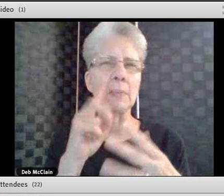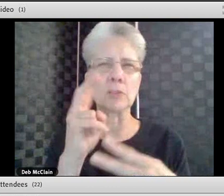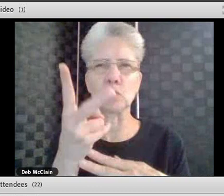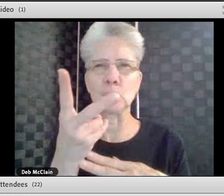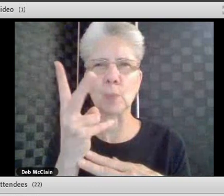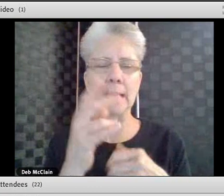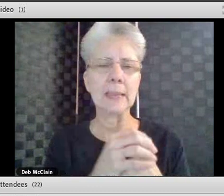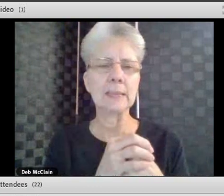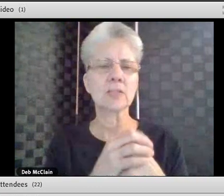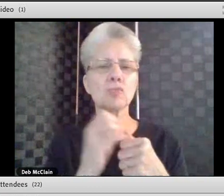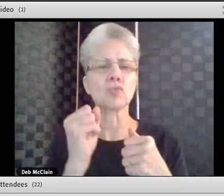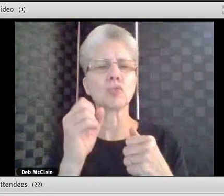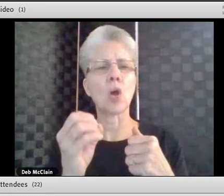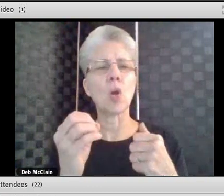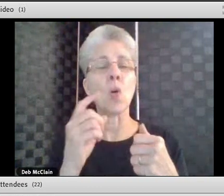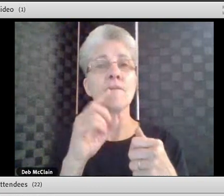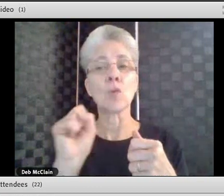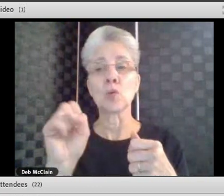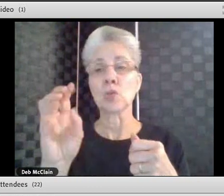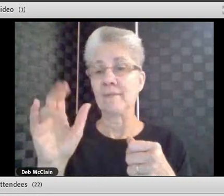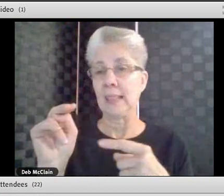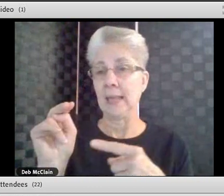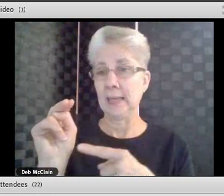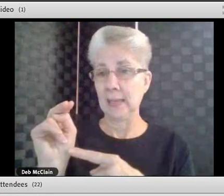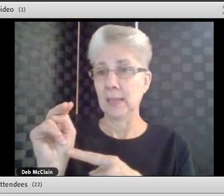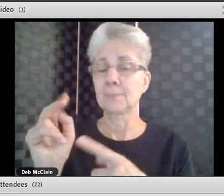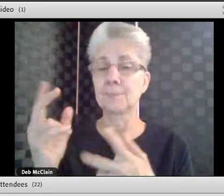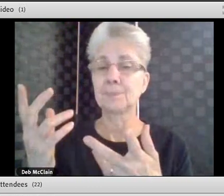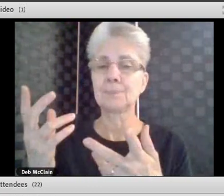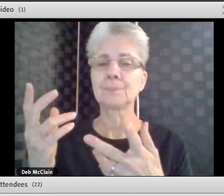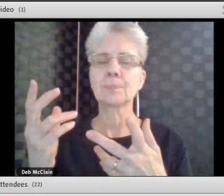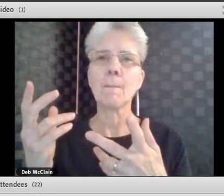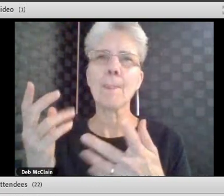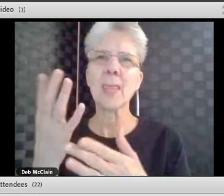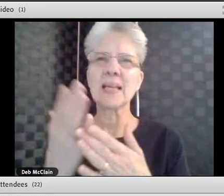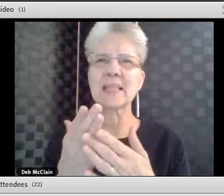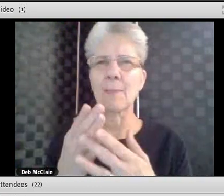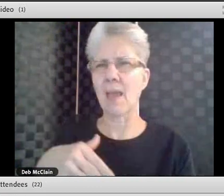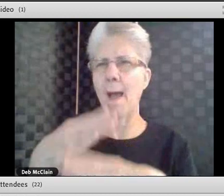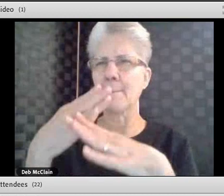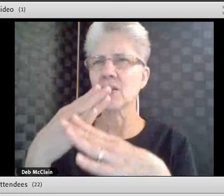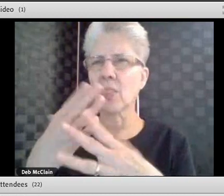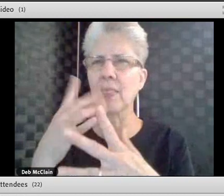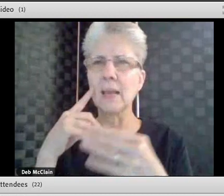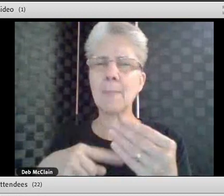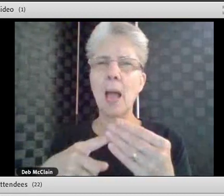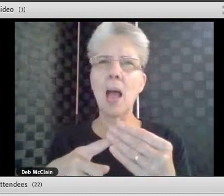so it'll take me just maybe two minutes. So for SWFLN, some of the obstacles